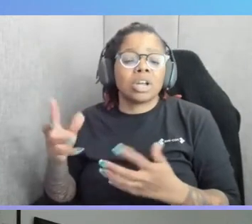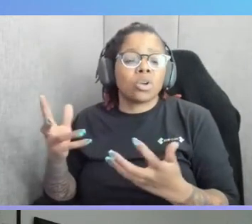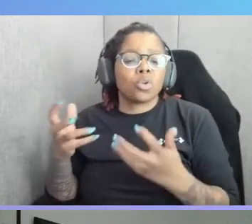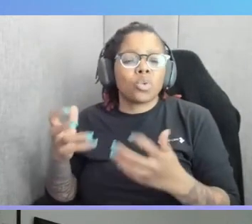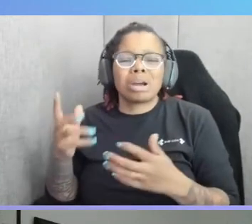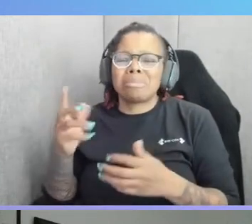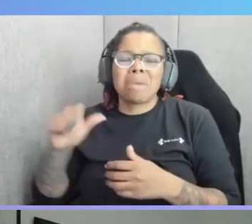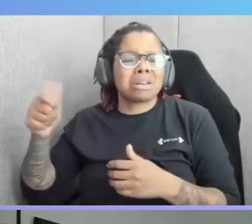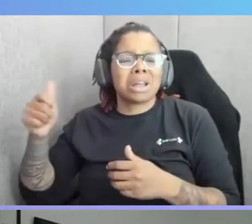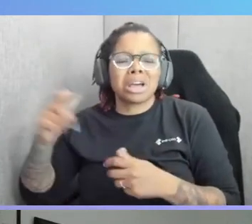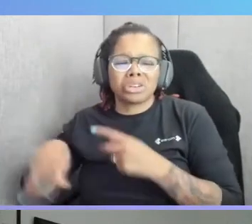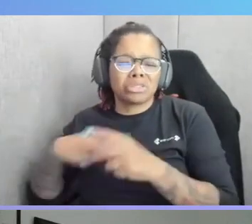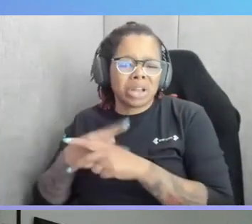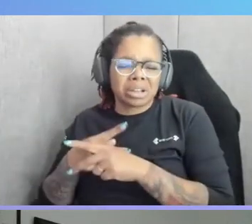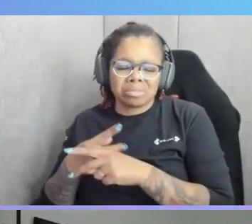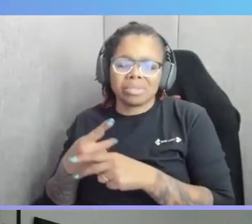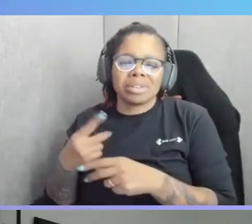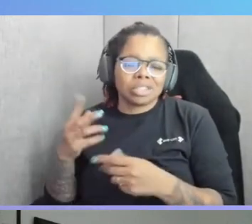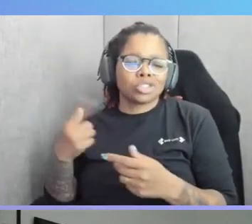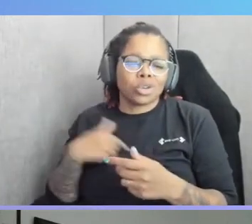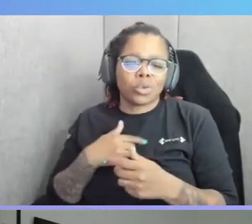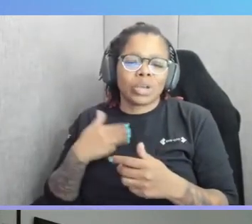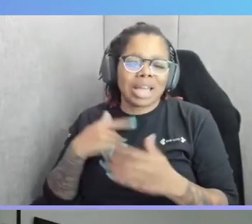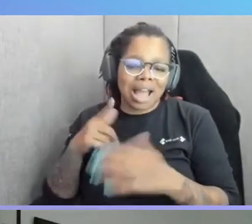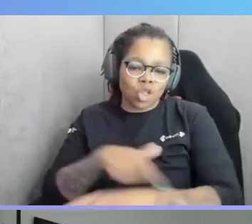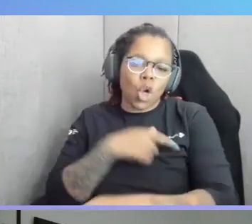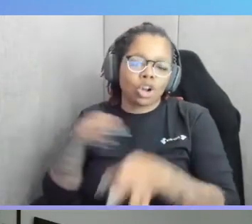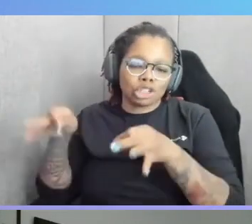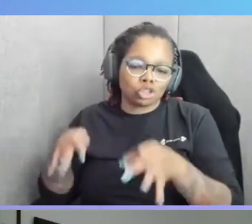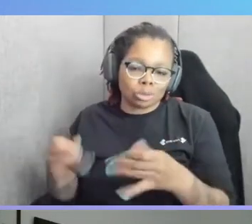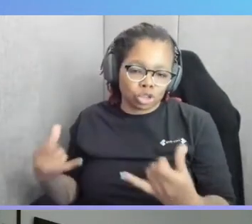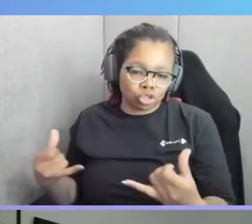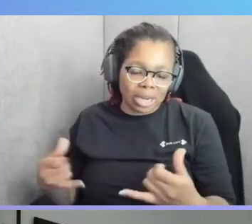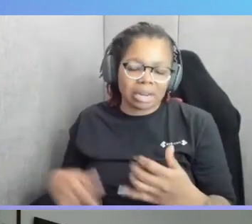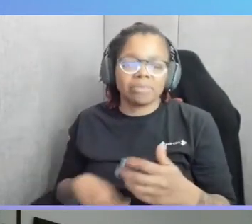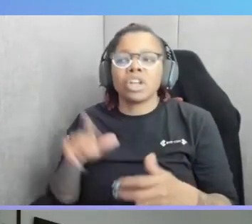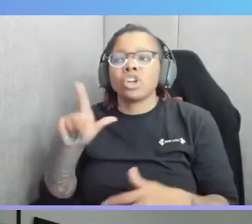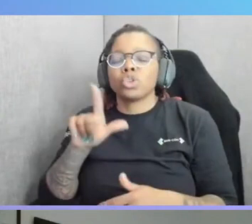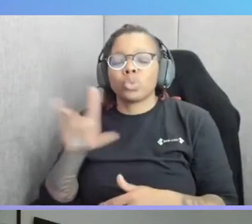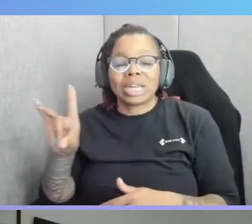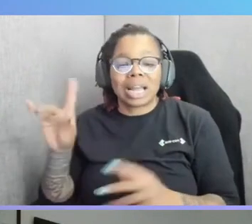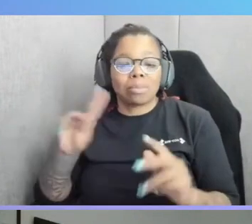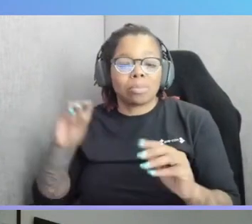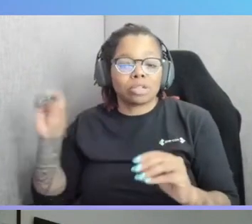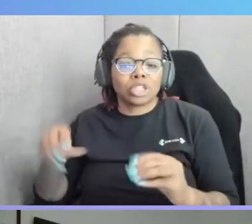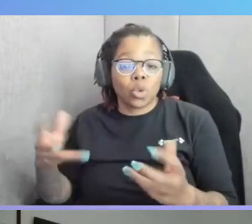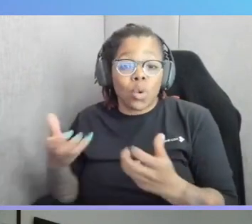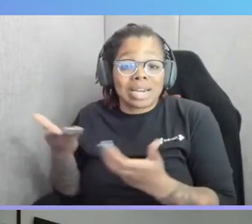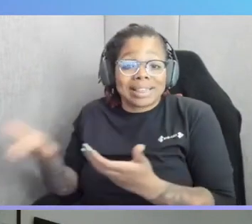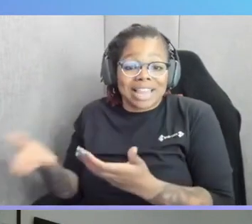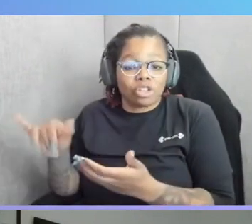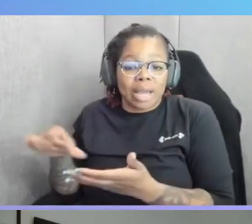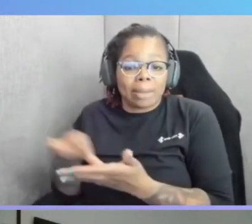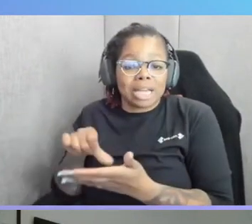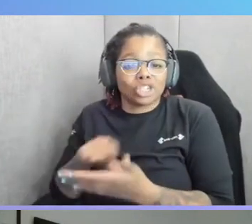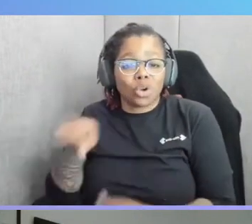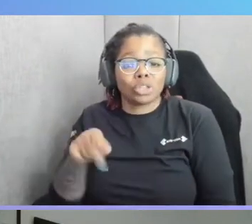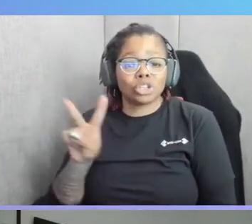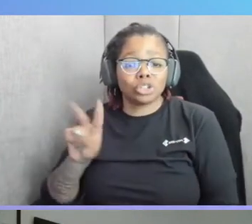closest of which we have right now is the long description. 28% of people wanted it on the page, and only 2% of people wanted